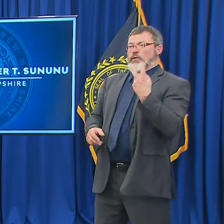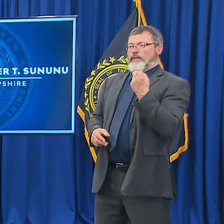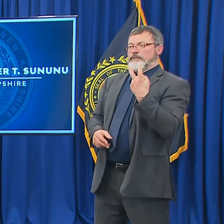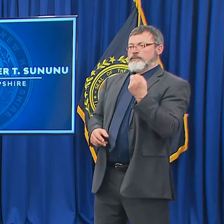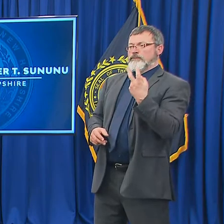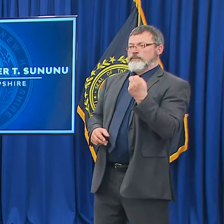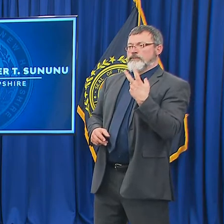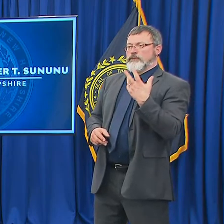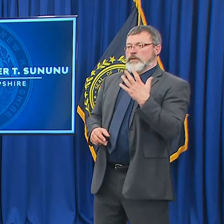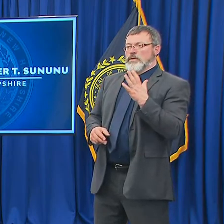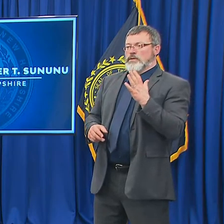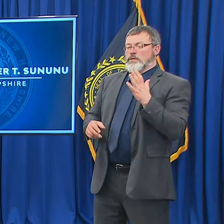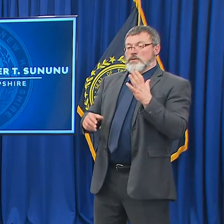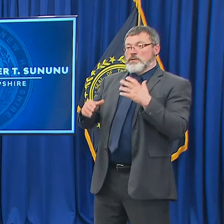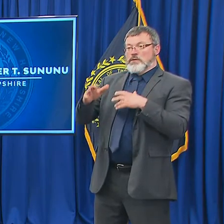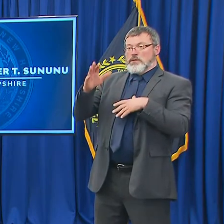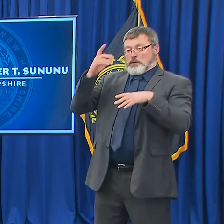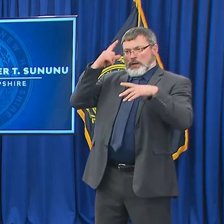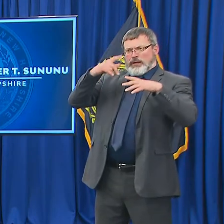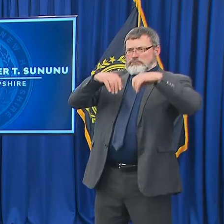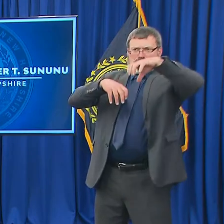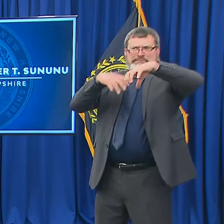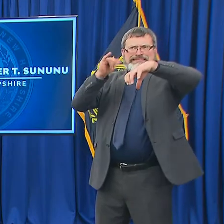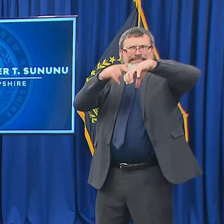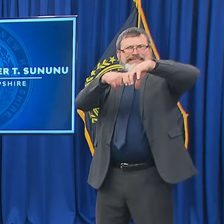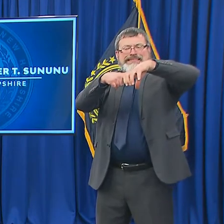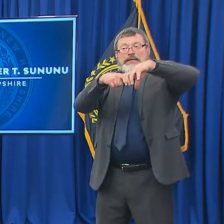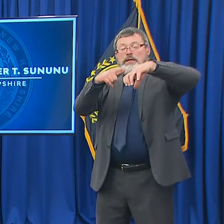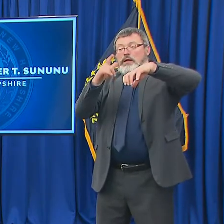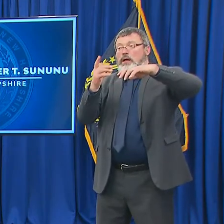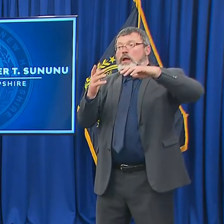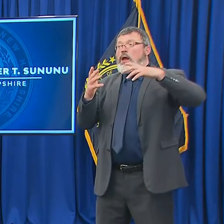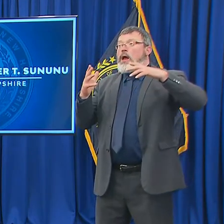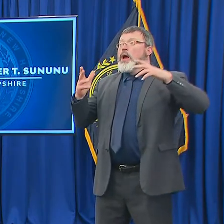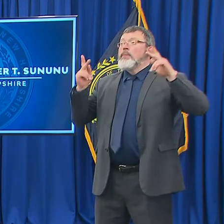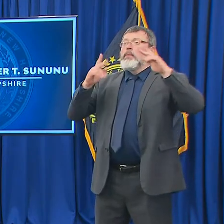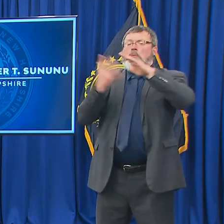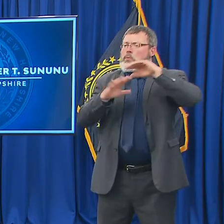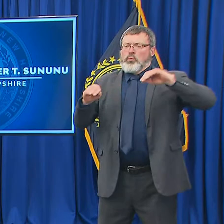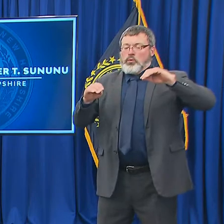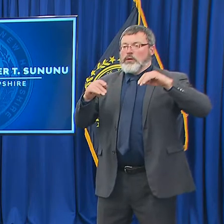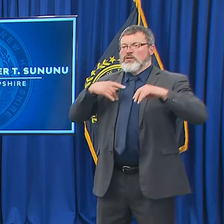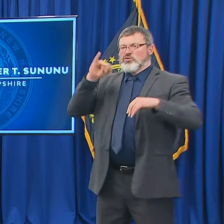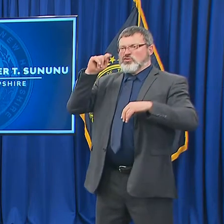if we double again in another two weeks. That's that's going to start to strain us.